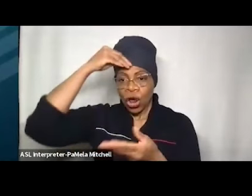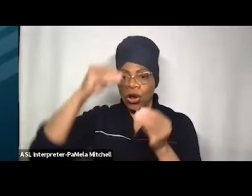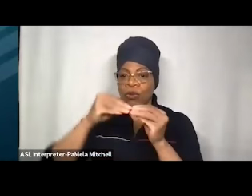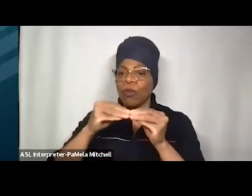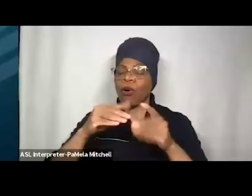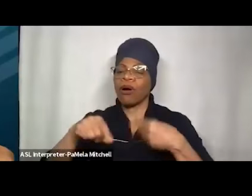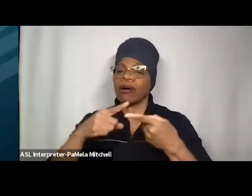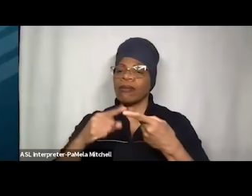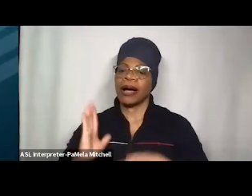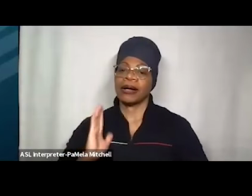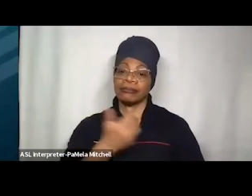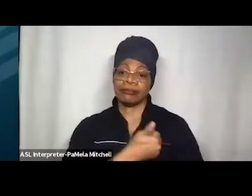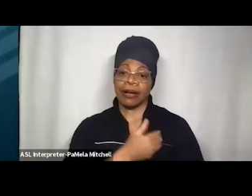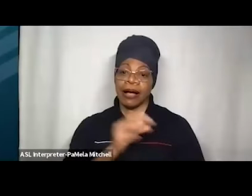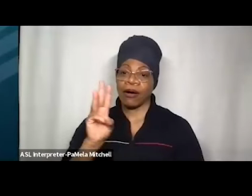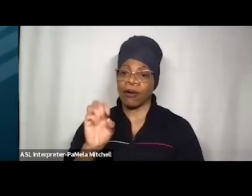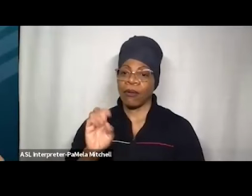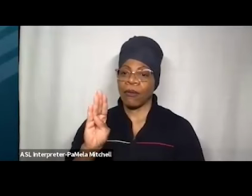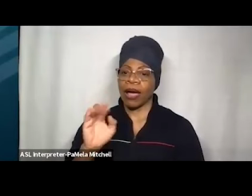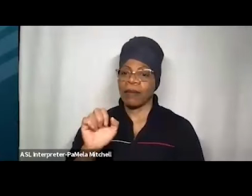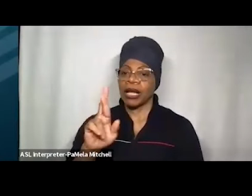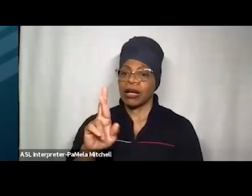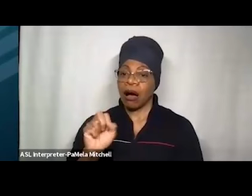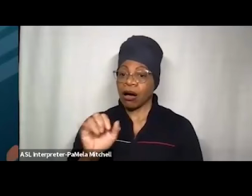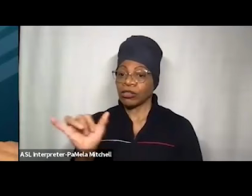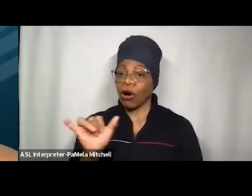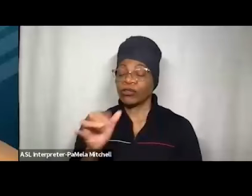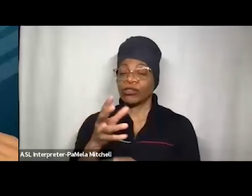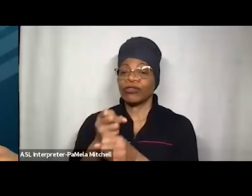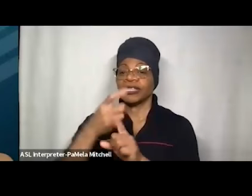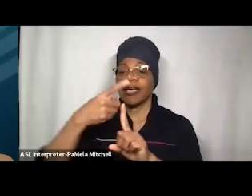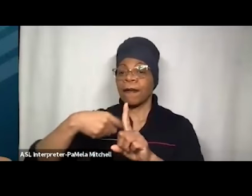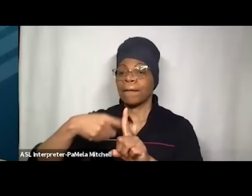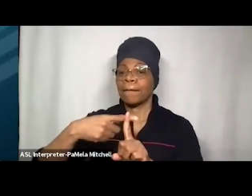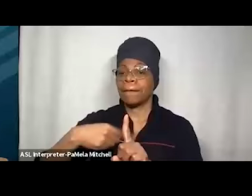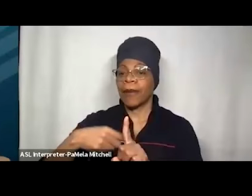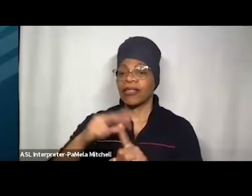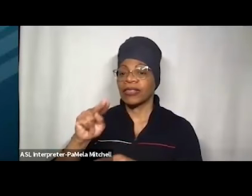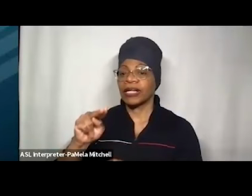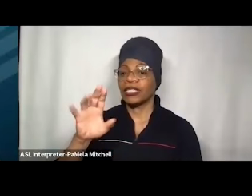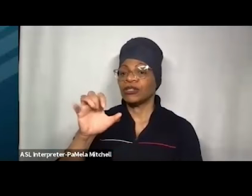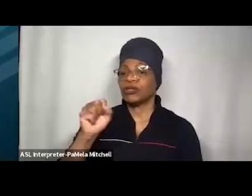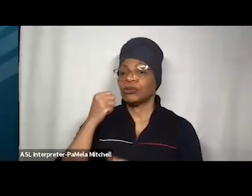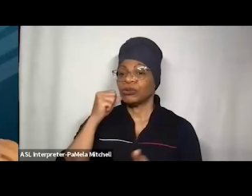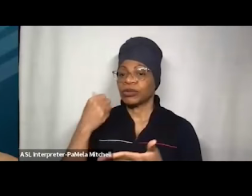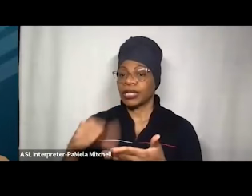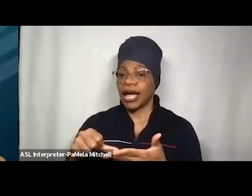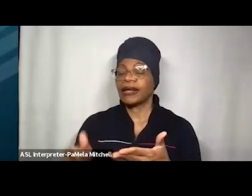you can receive a monthly newsletter and receive information about many other resources that we provide through the GAINS Center.